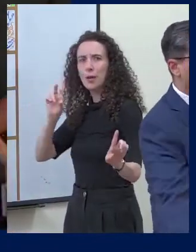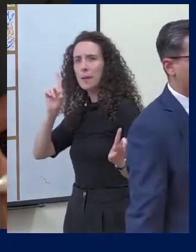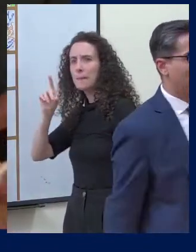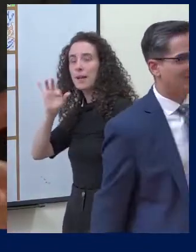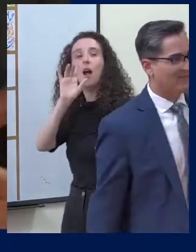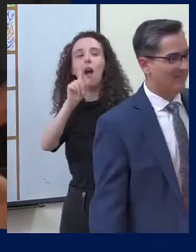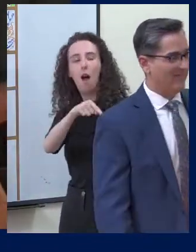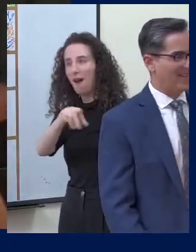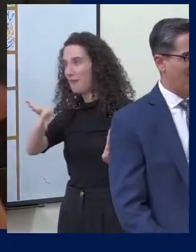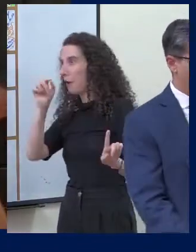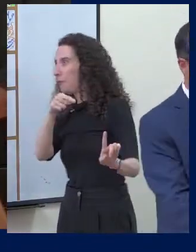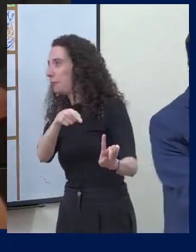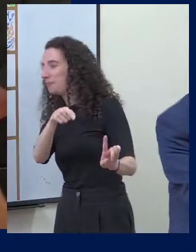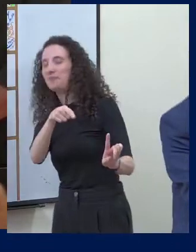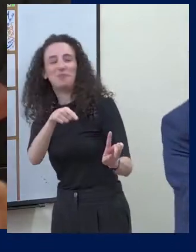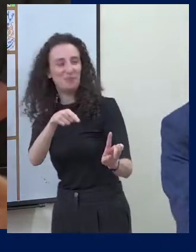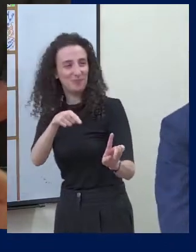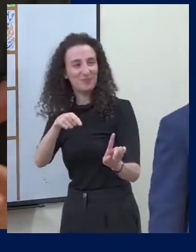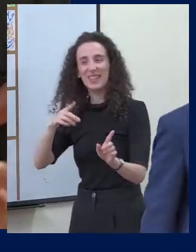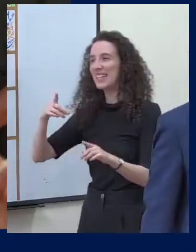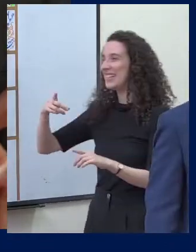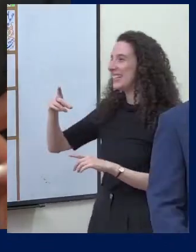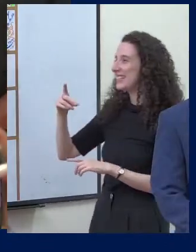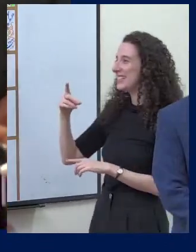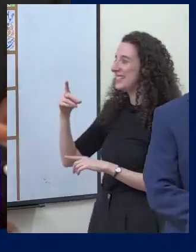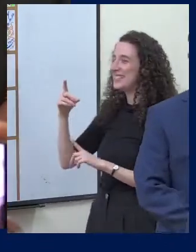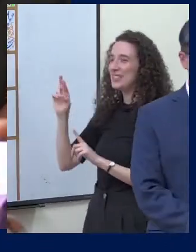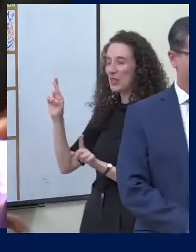Get over here.